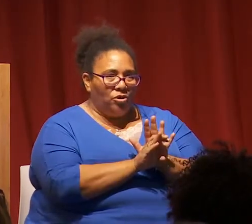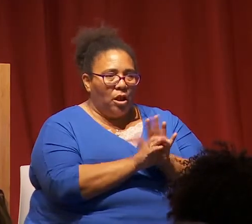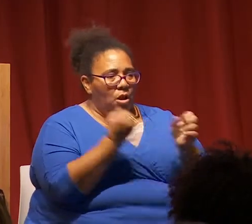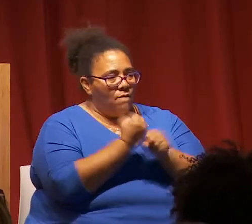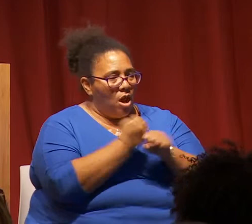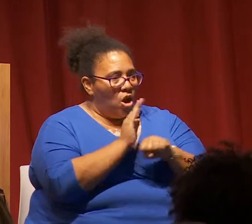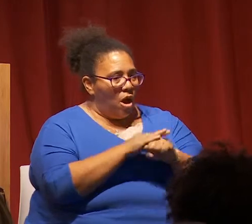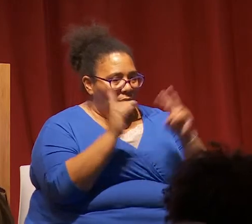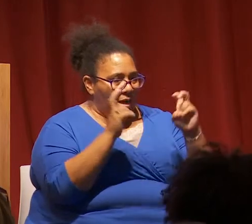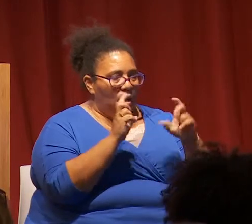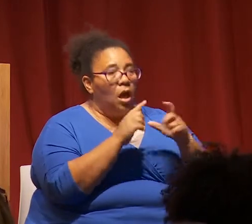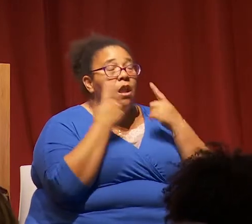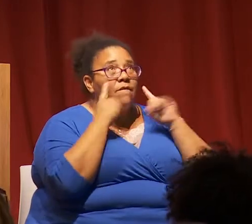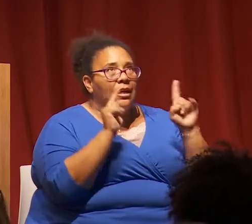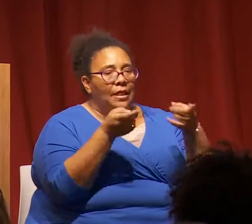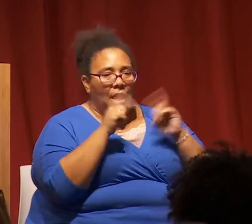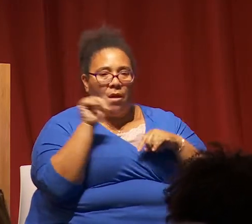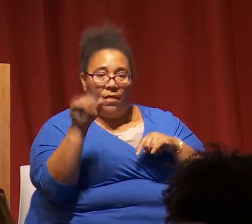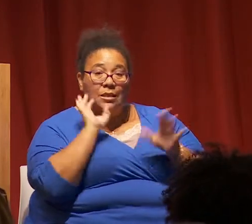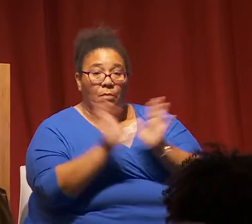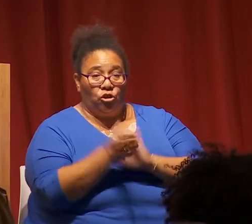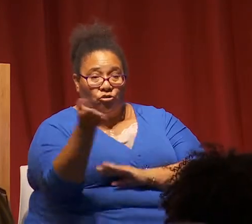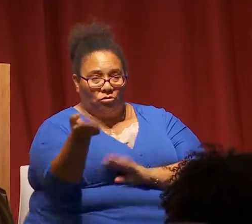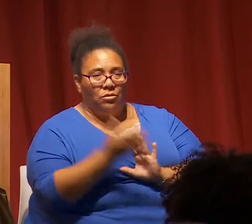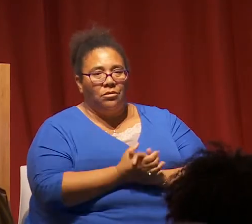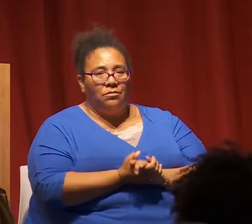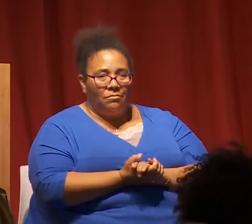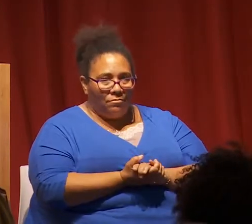Finally, they gave me the picture that's presently on the cover.